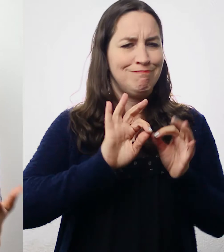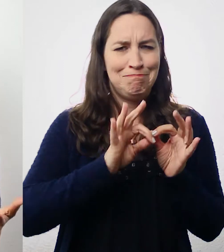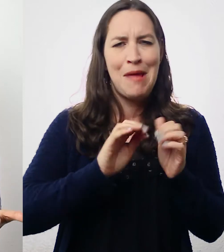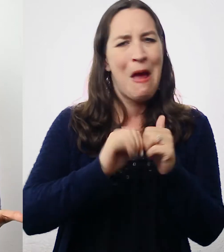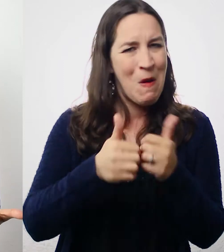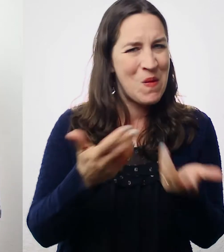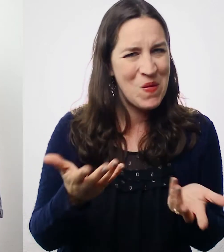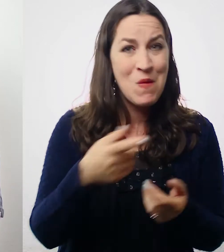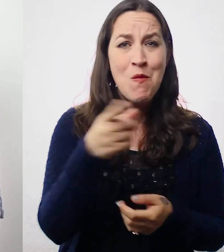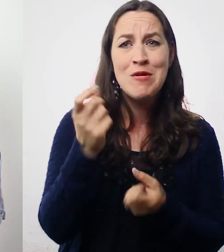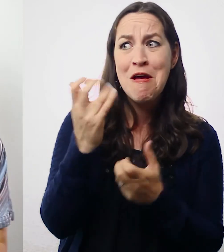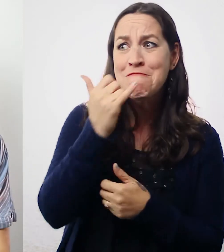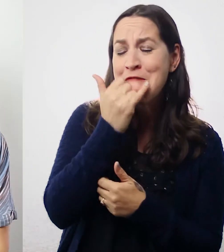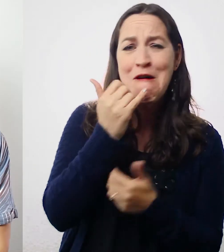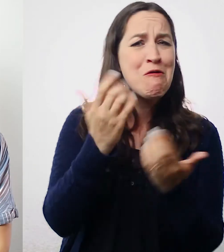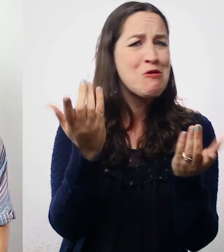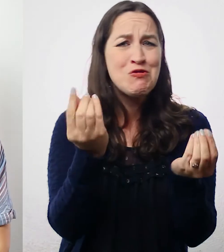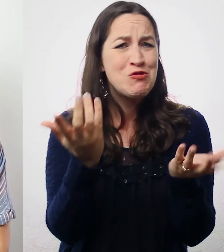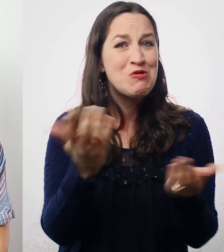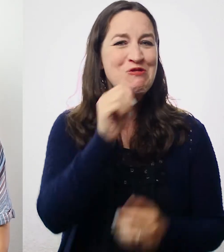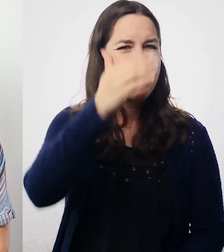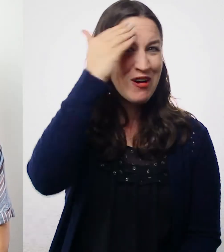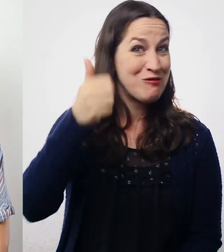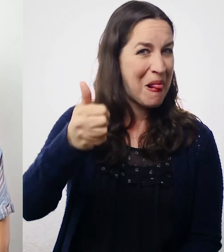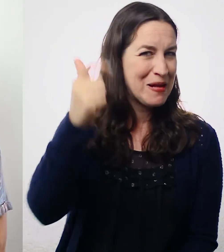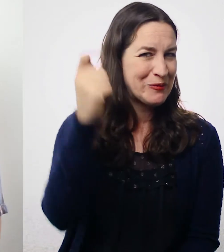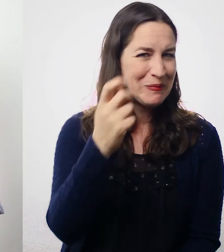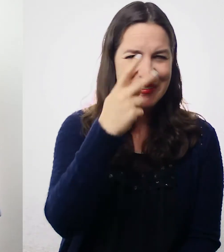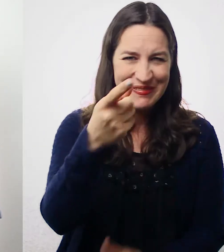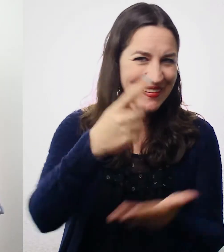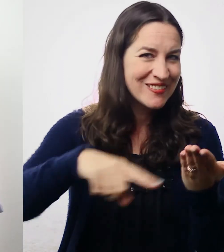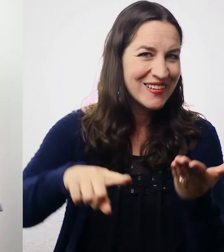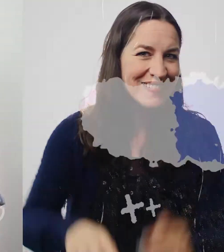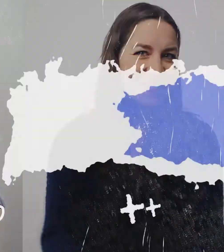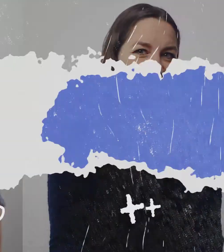misproduce a sign. Then click like and subscribe and check us out next week for more videos on movement.